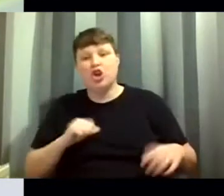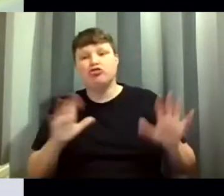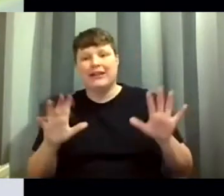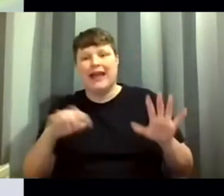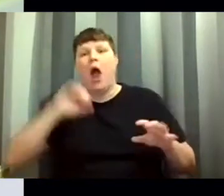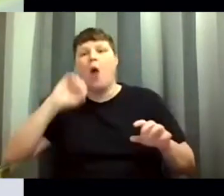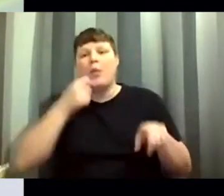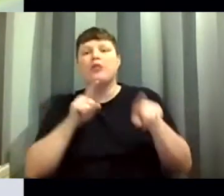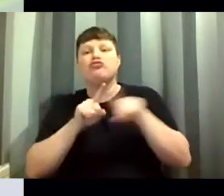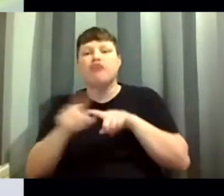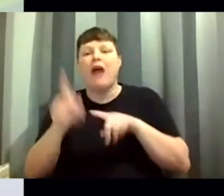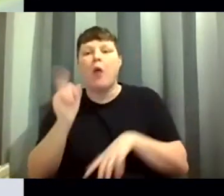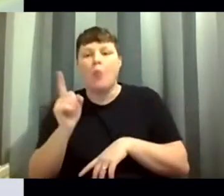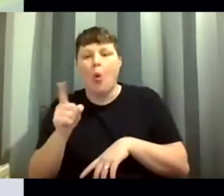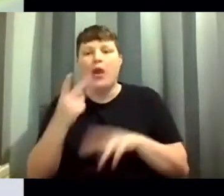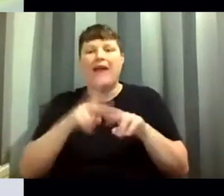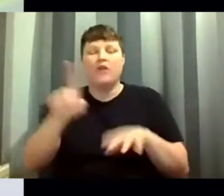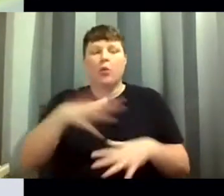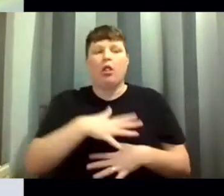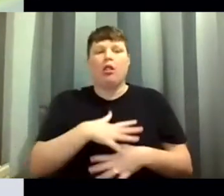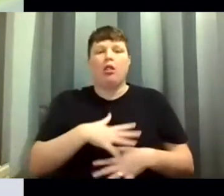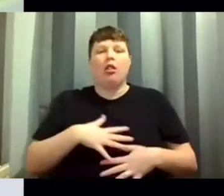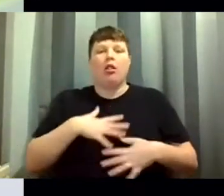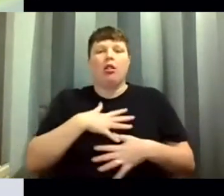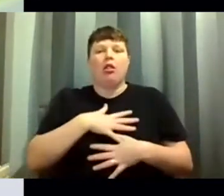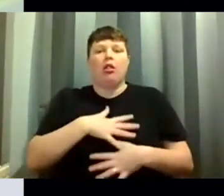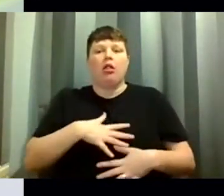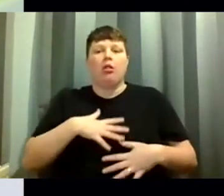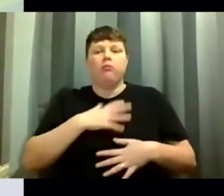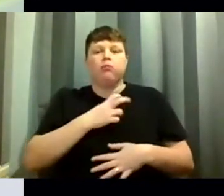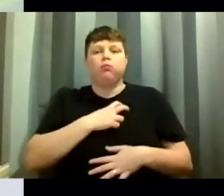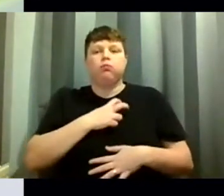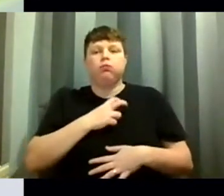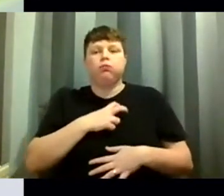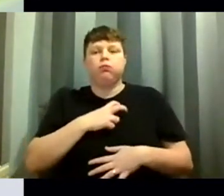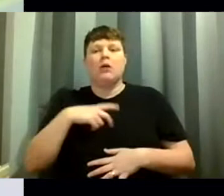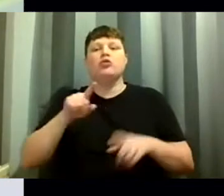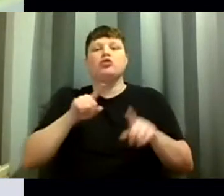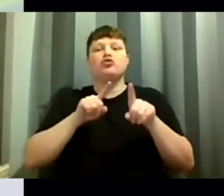if you are worried about these images, then I will try and warn you.